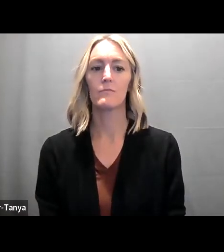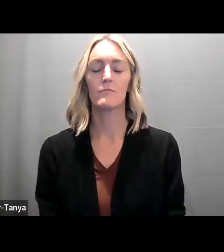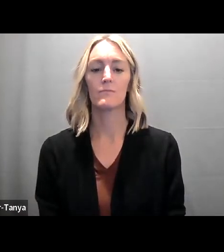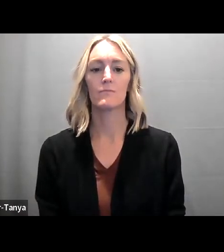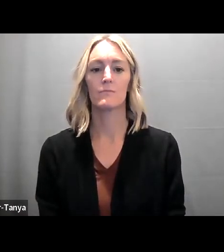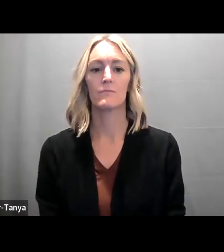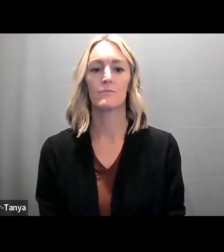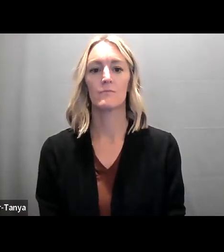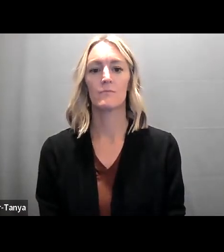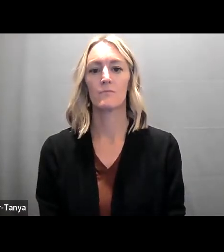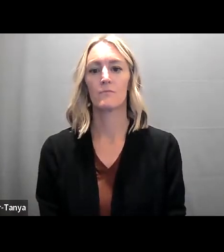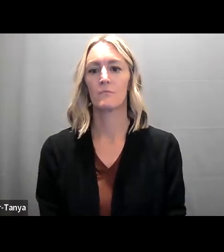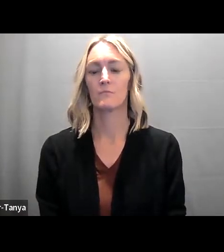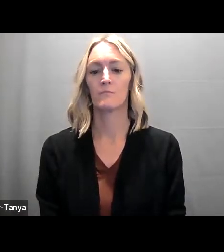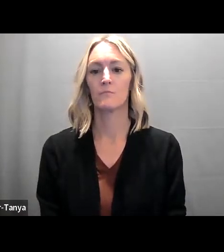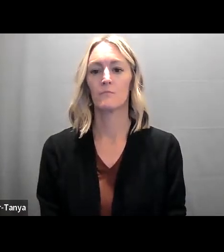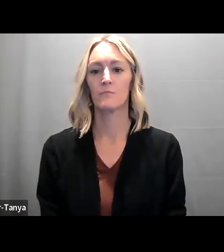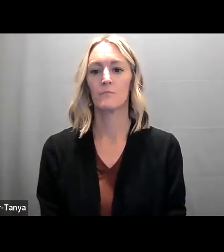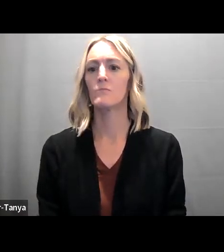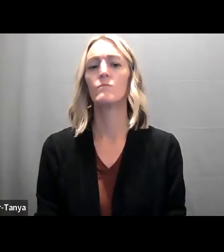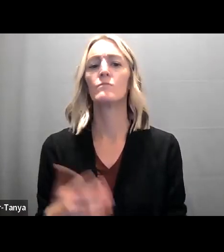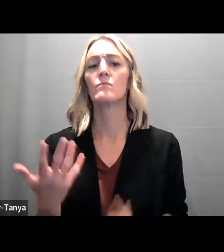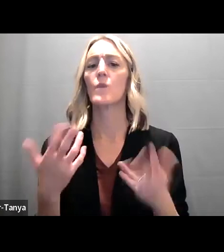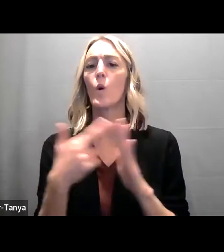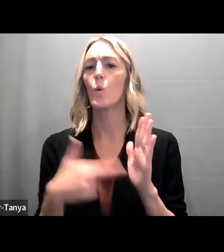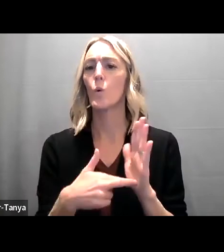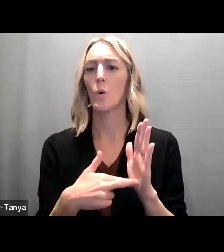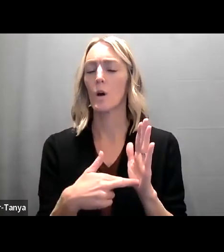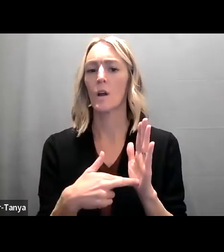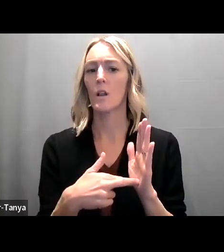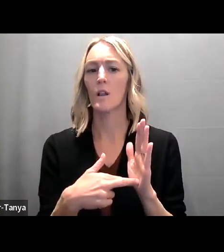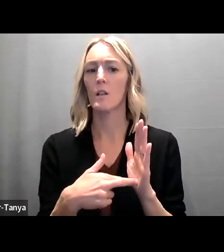So what does this rule require of service ask supports?